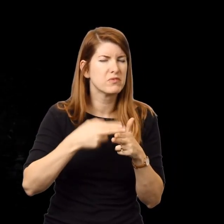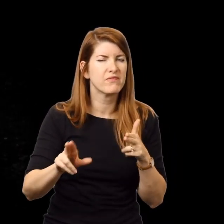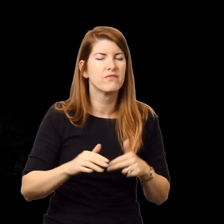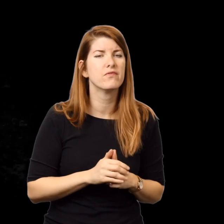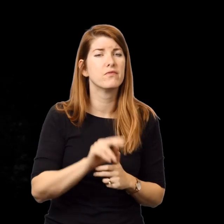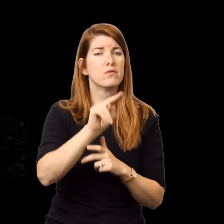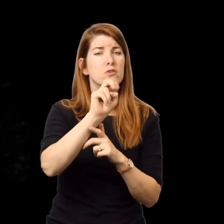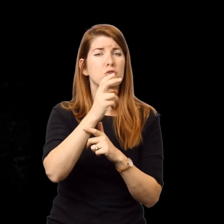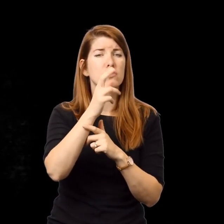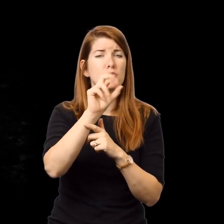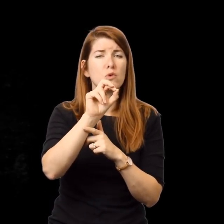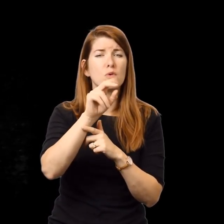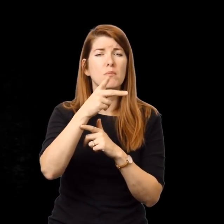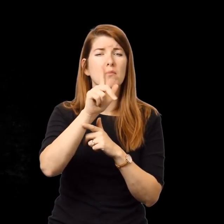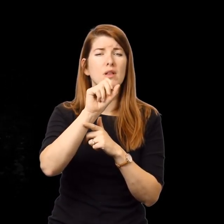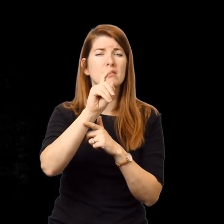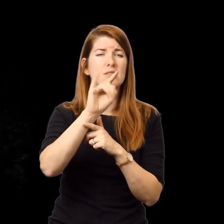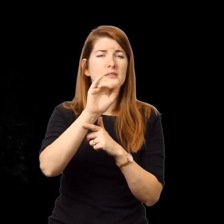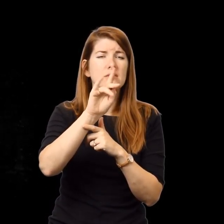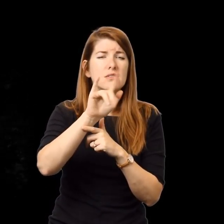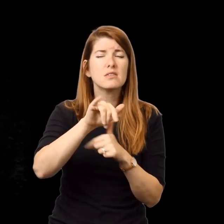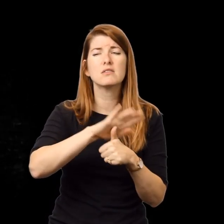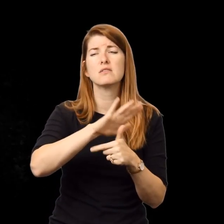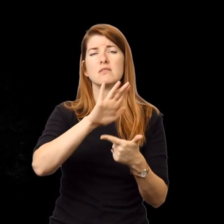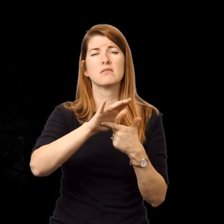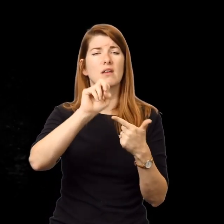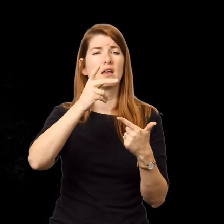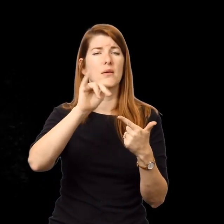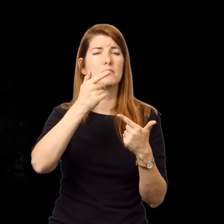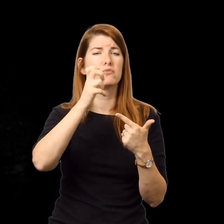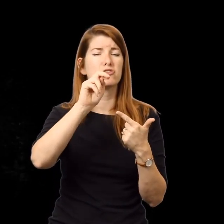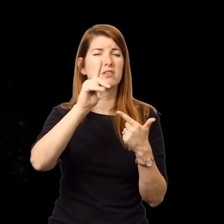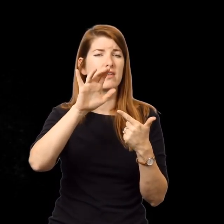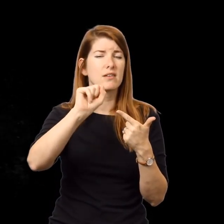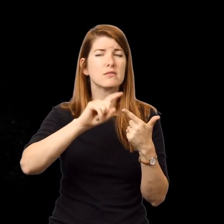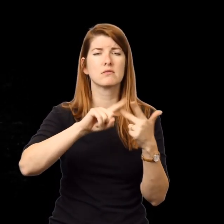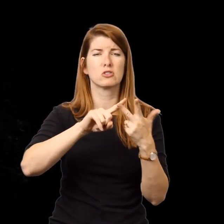Neuroplasticity, epigenetics, critical and sensitive periods, and pruning.